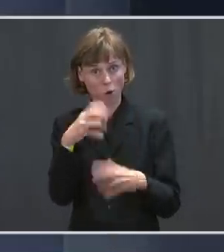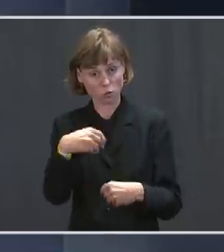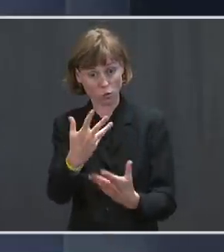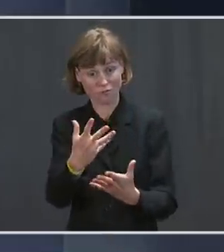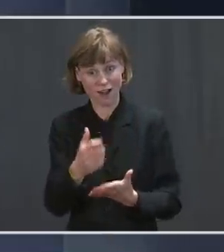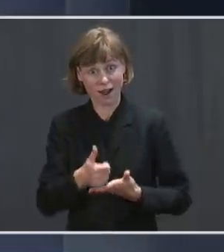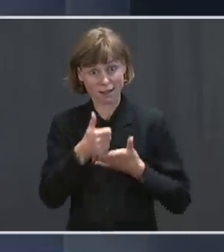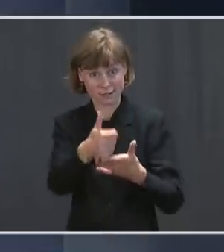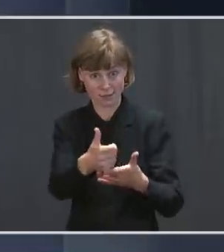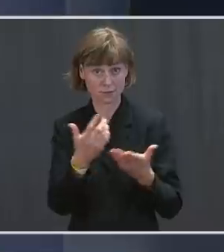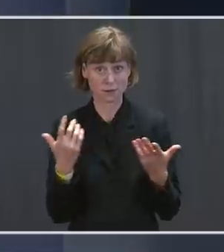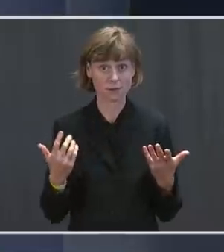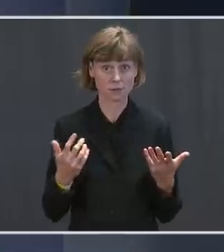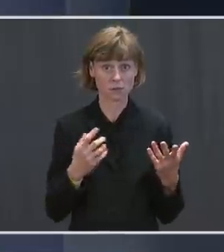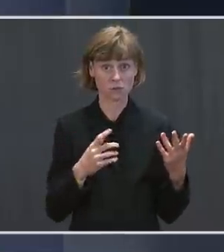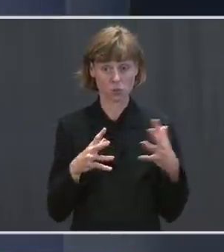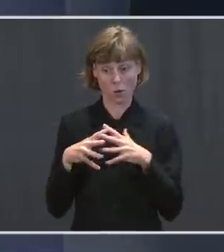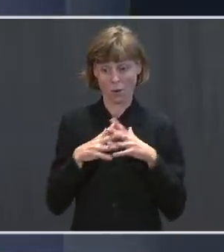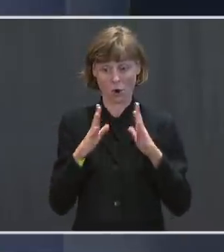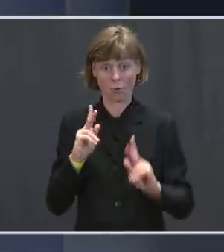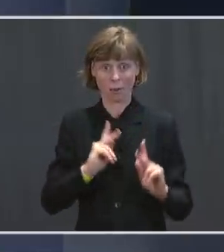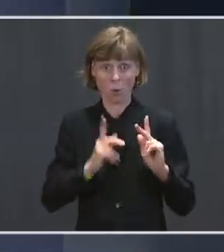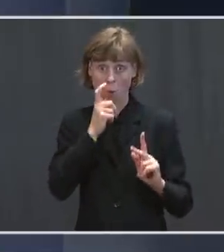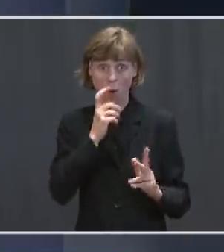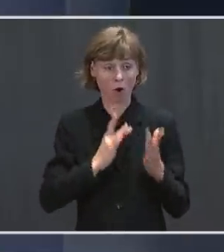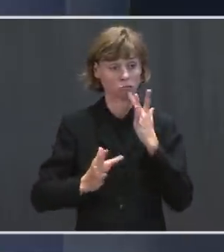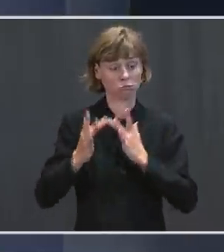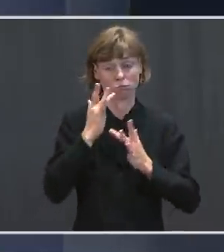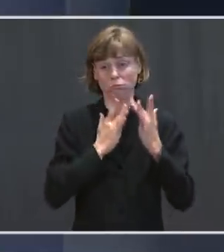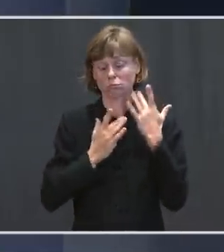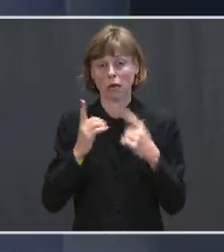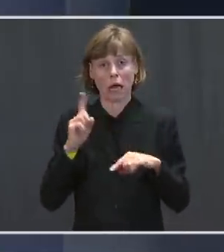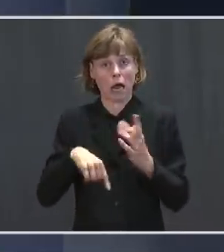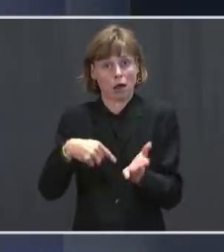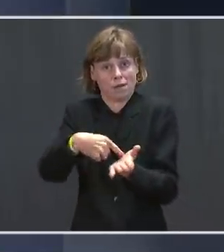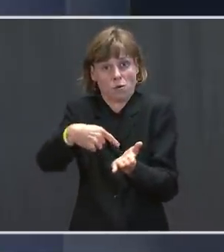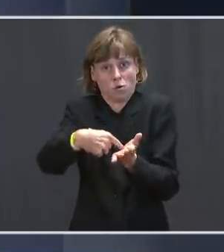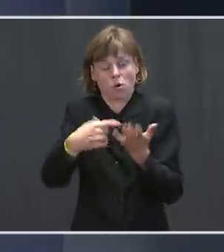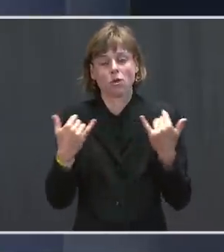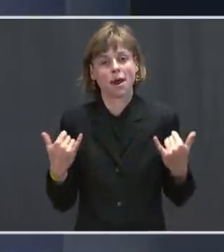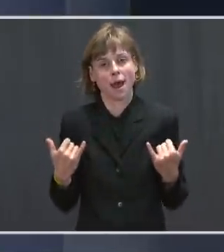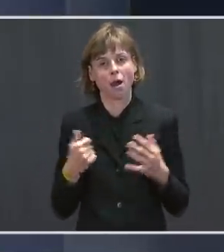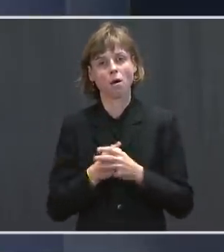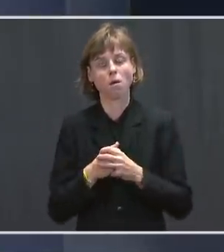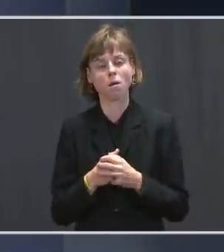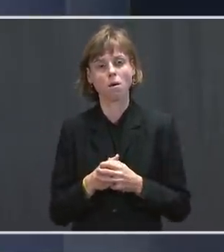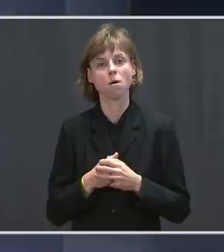who are struggling to make ends meet at this moment in time. And you're right, there's a large swath of Americans